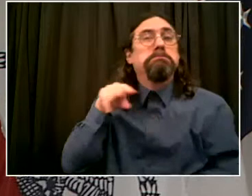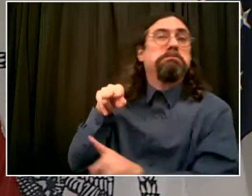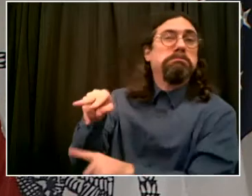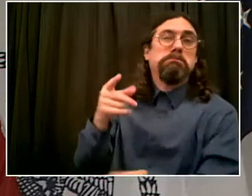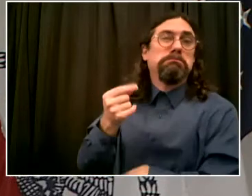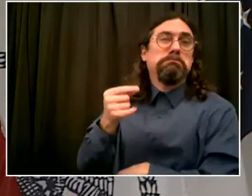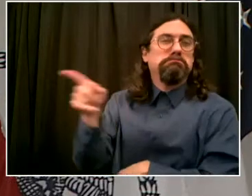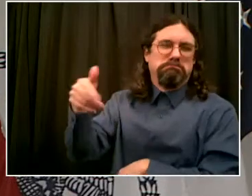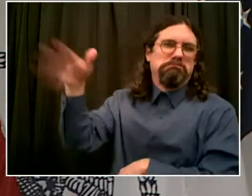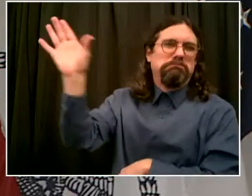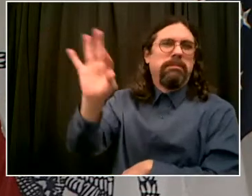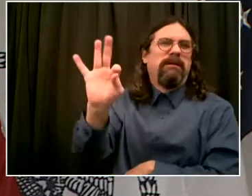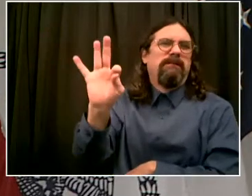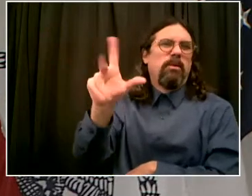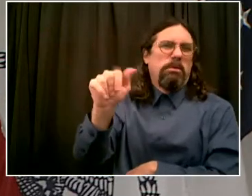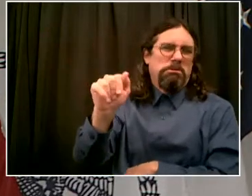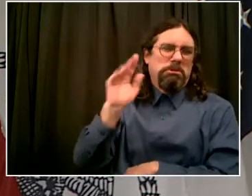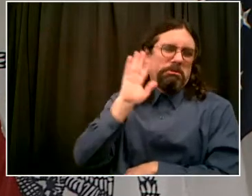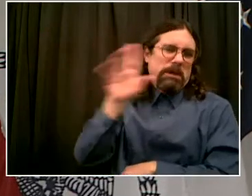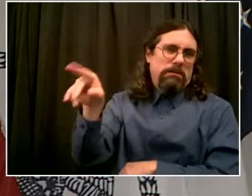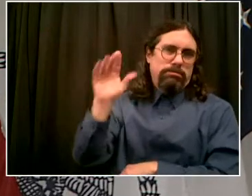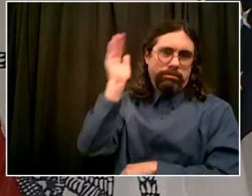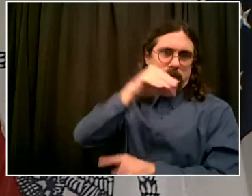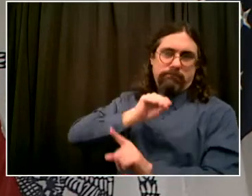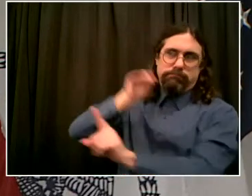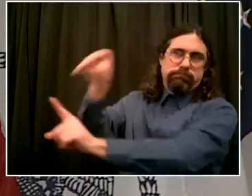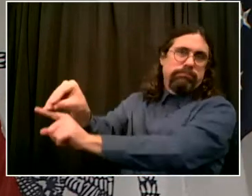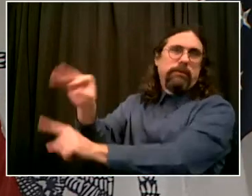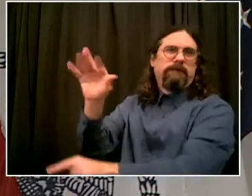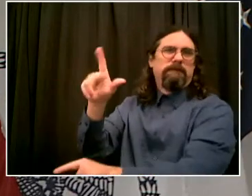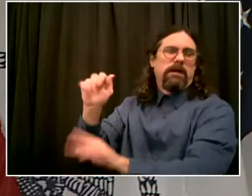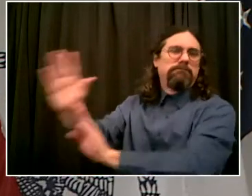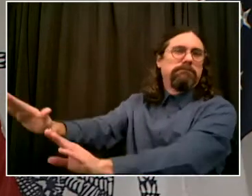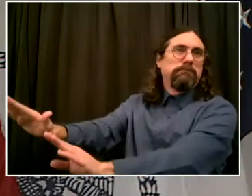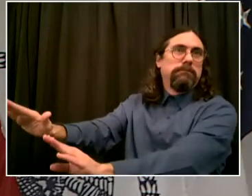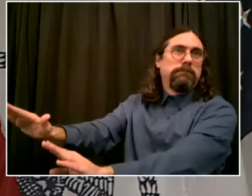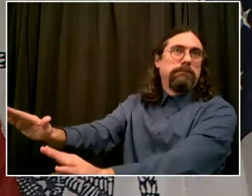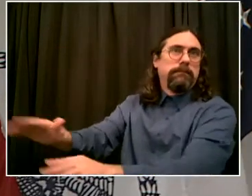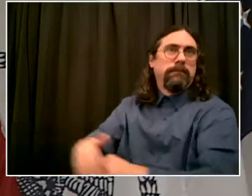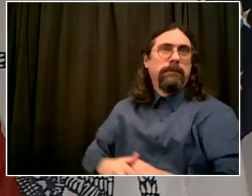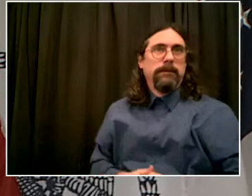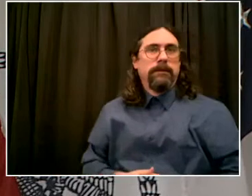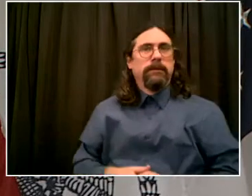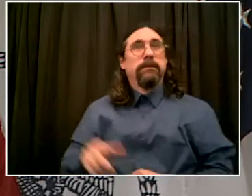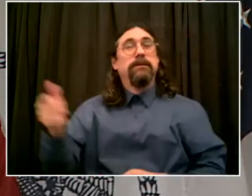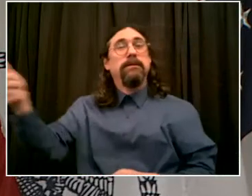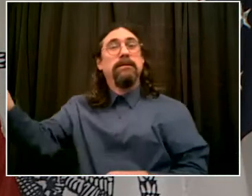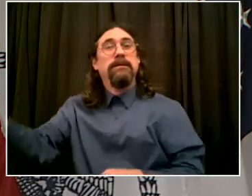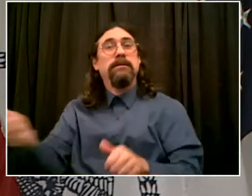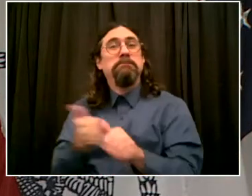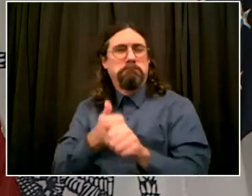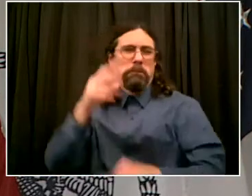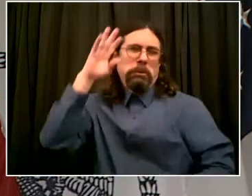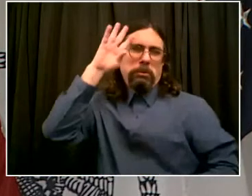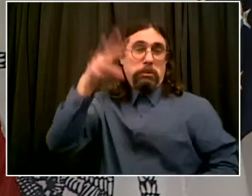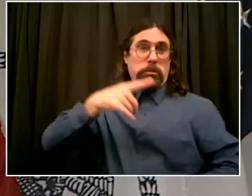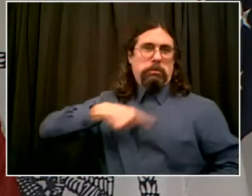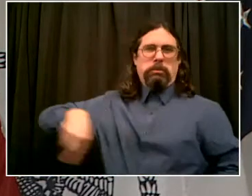HIS RESIDENCY TO FLORIDA. I JUST THINK THE MESSAGE HAS GOTTEN TO HIM AND EVERYONE